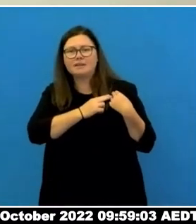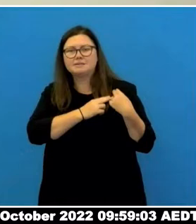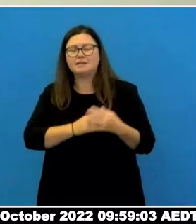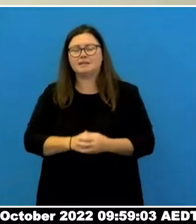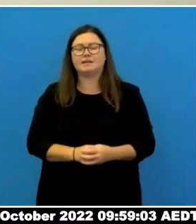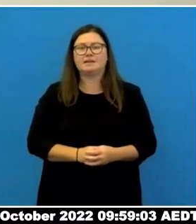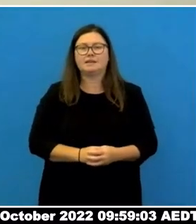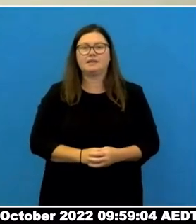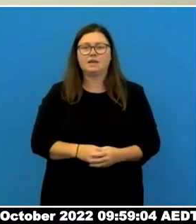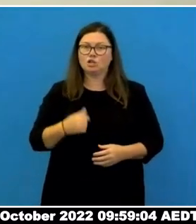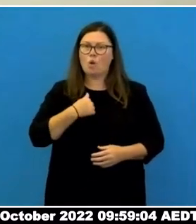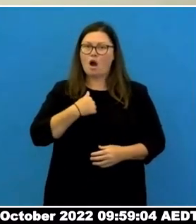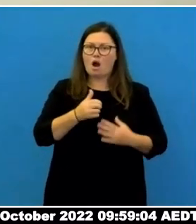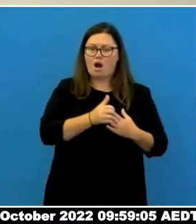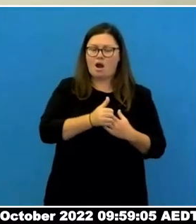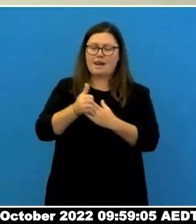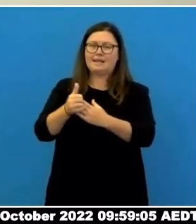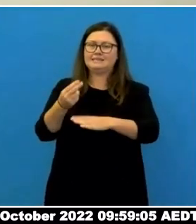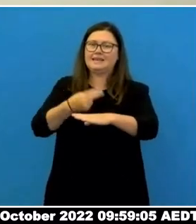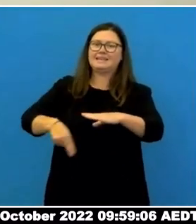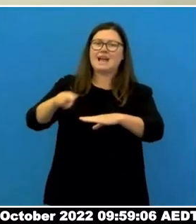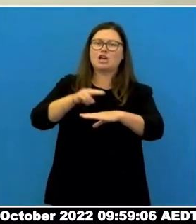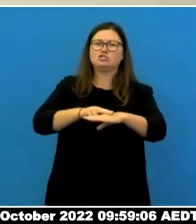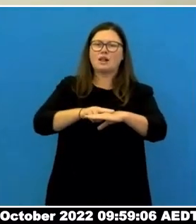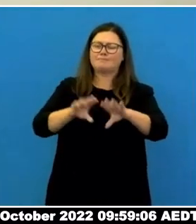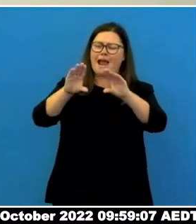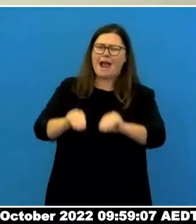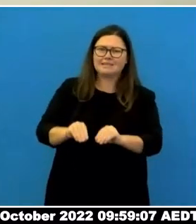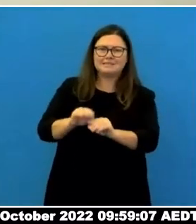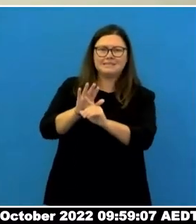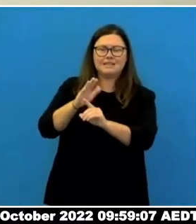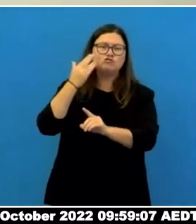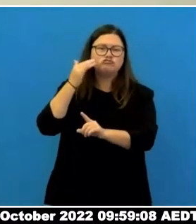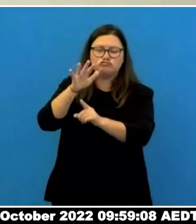leading a national anti racism framework project and the "Racism. It Stops With Me"